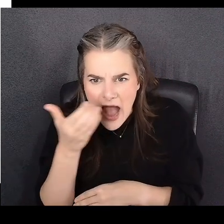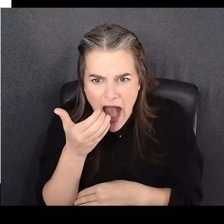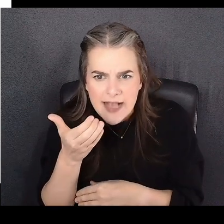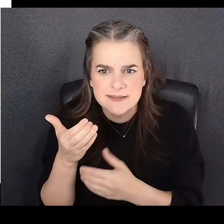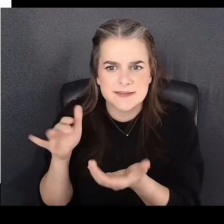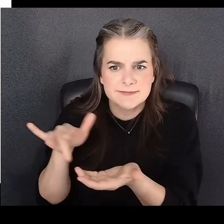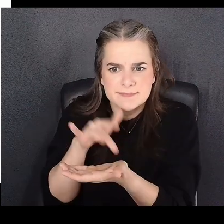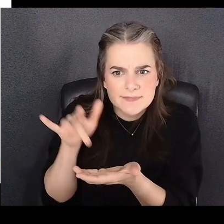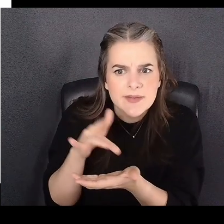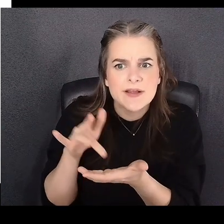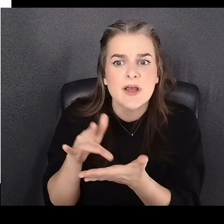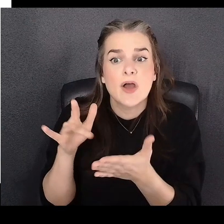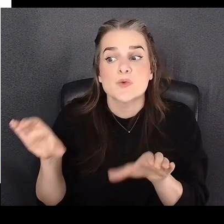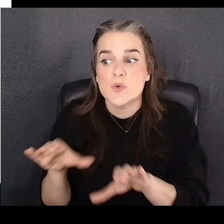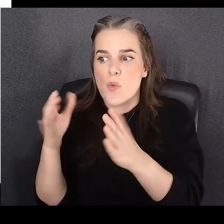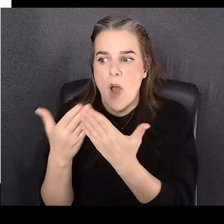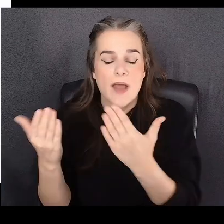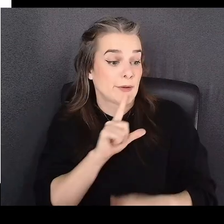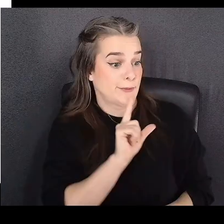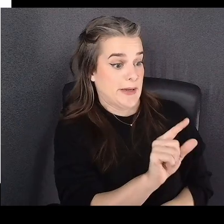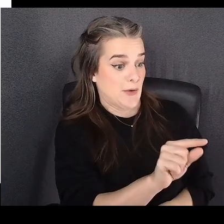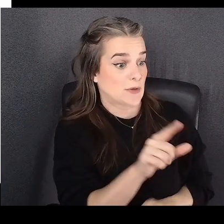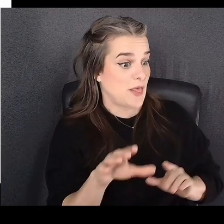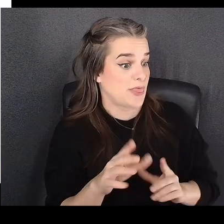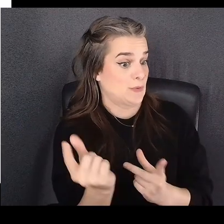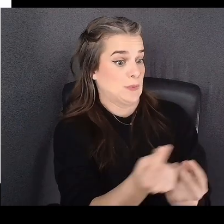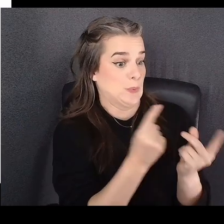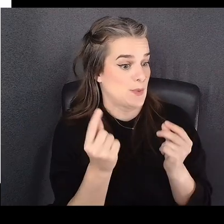20-year-olds are doing, like Instagram and Snapchat